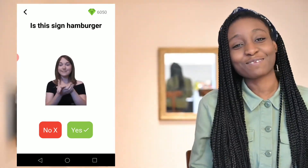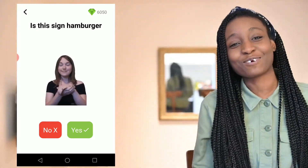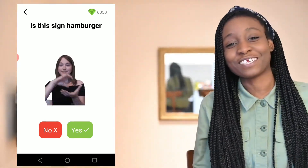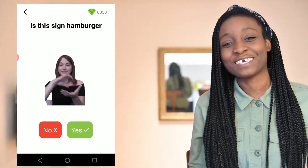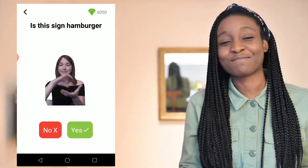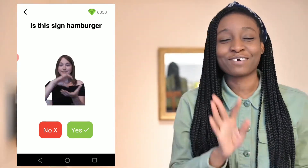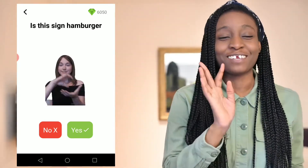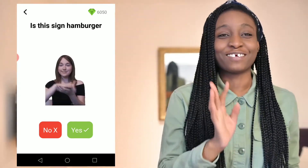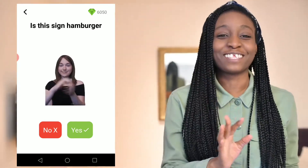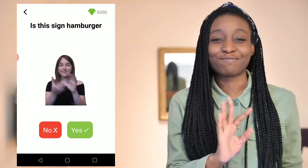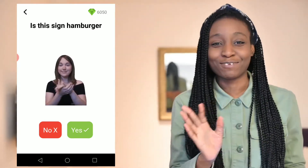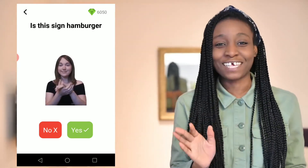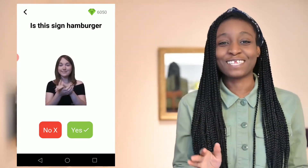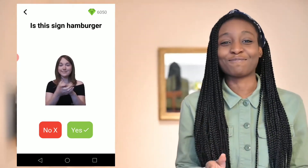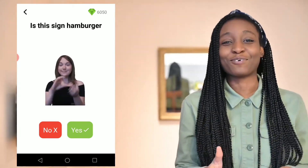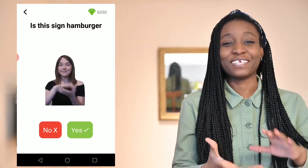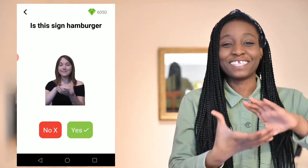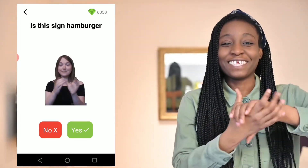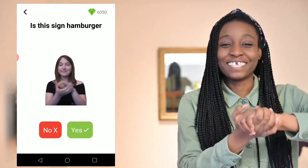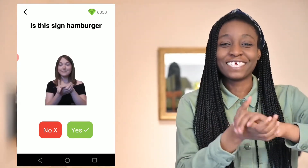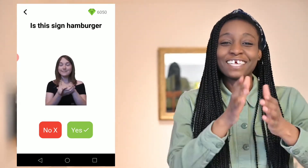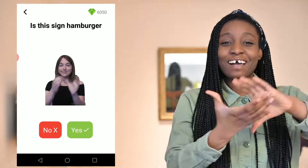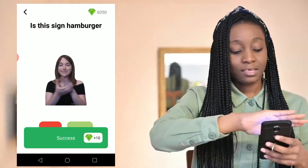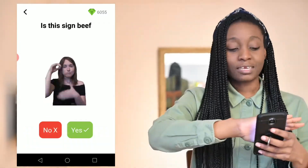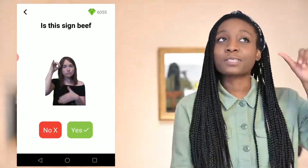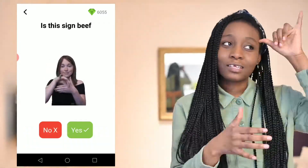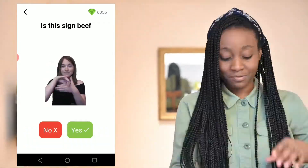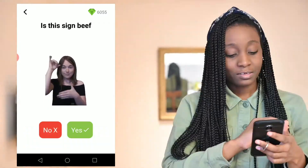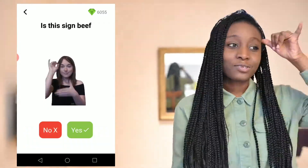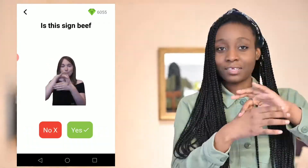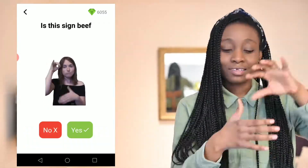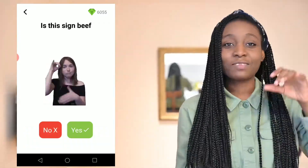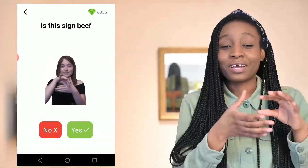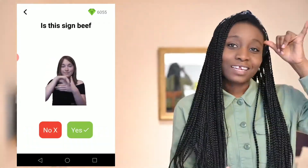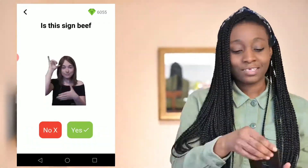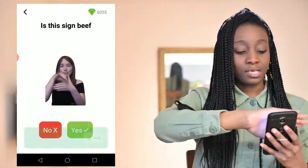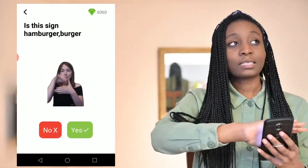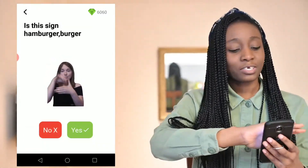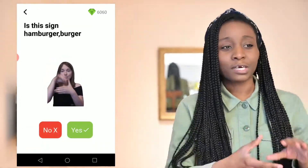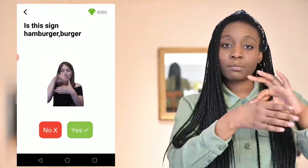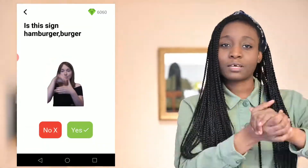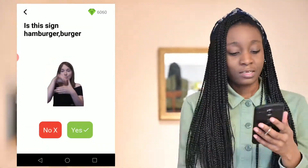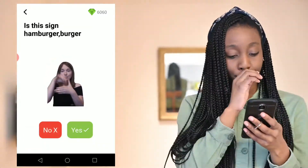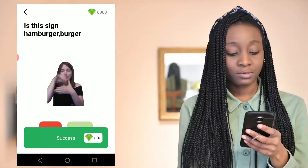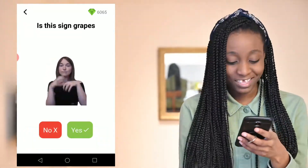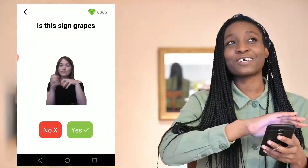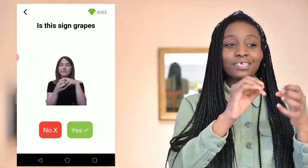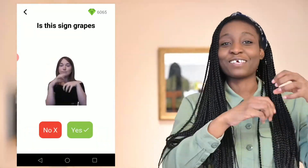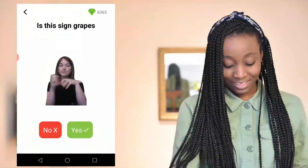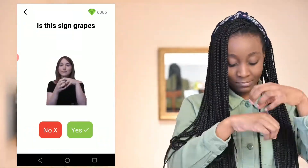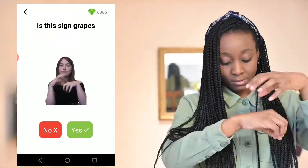morning haha but anyways besides the point.